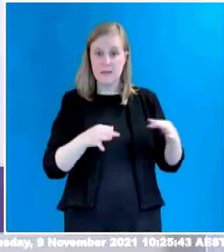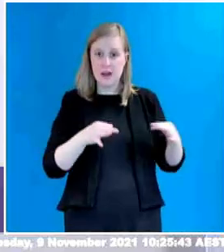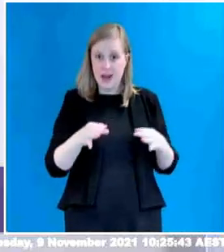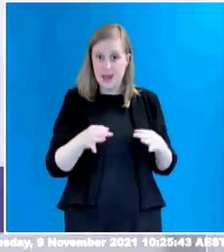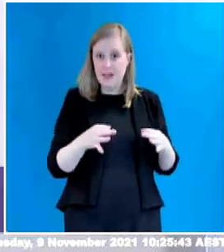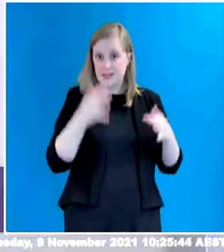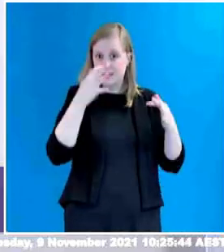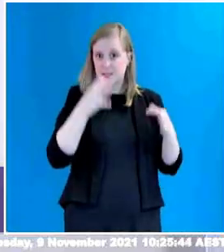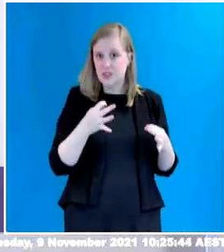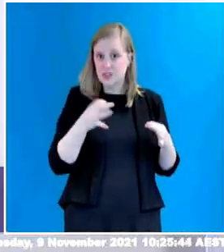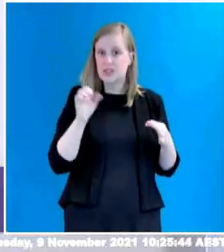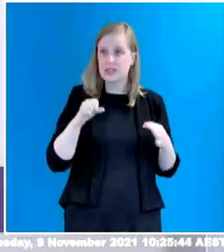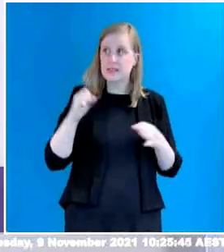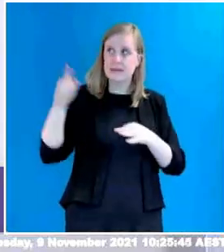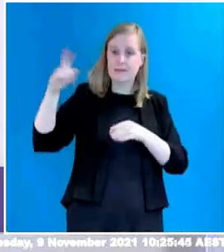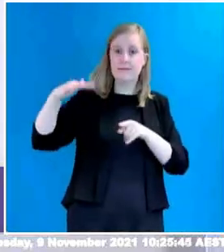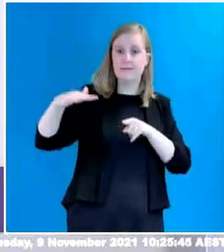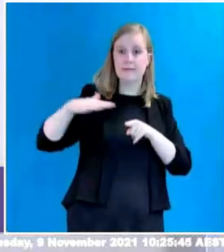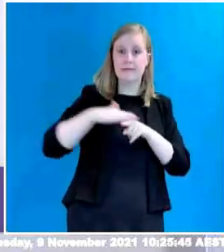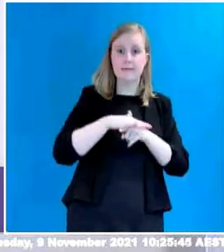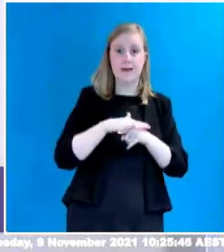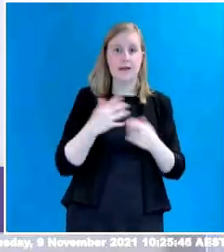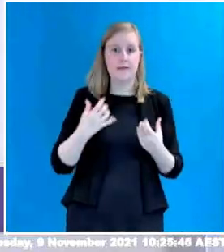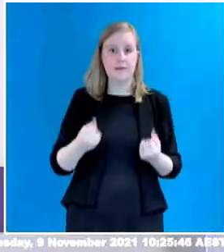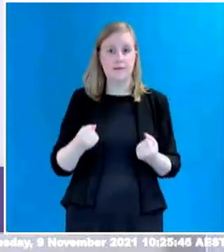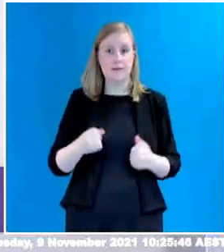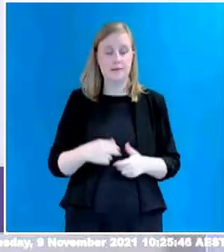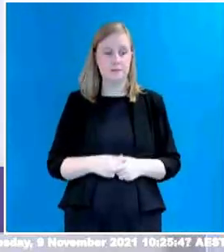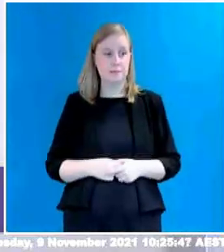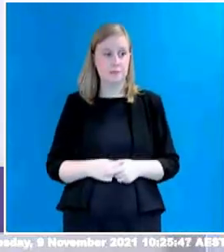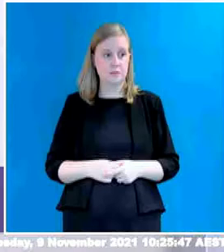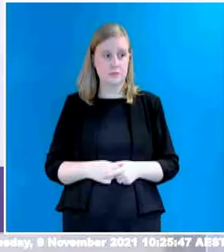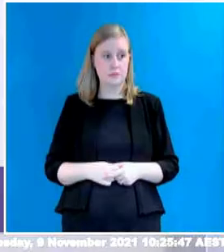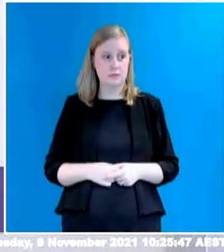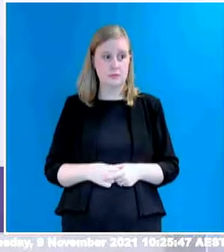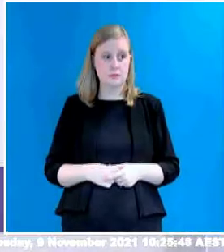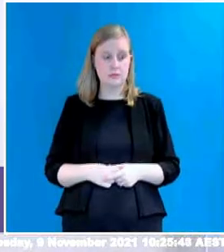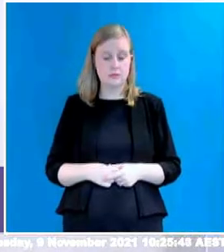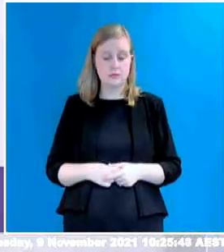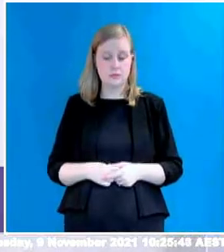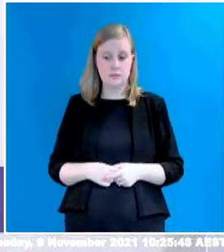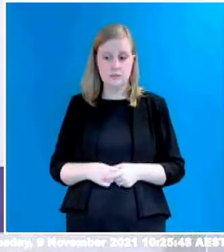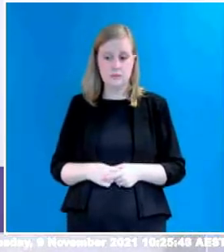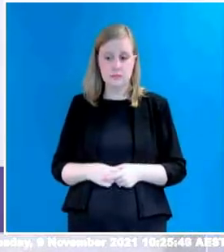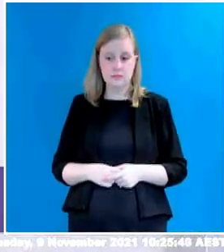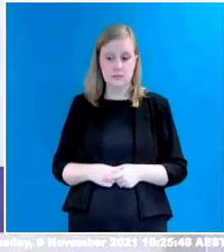Ms Toohey, is it the case that when we look at a discrete cohort